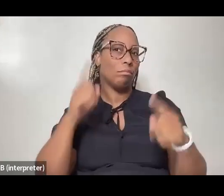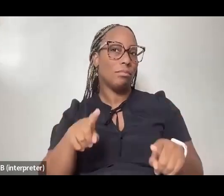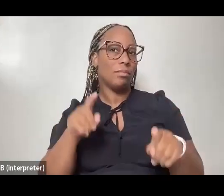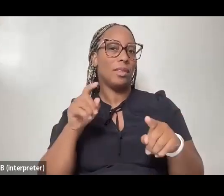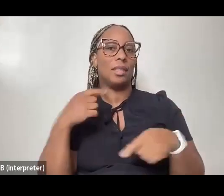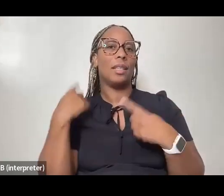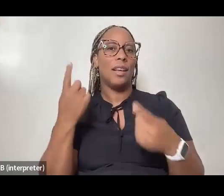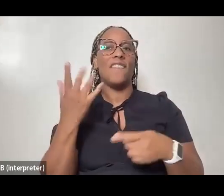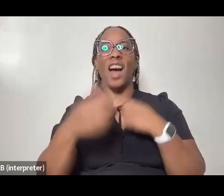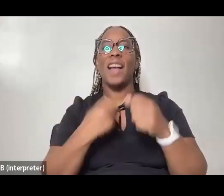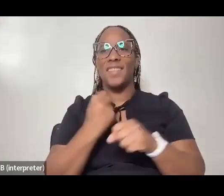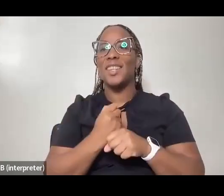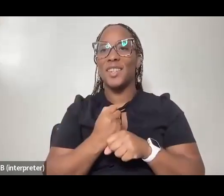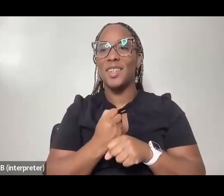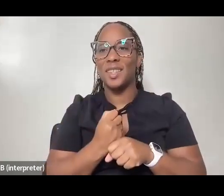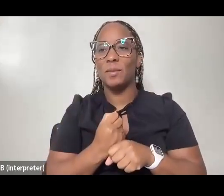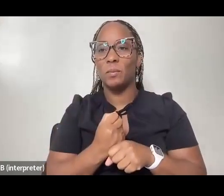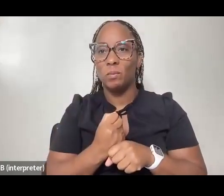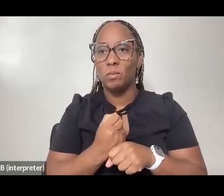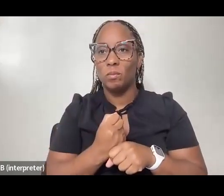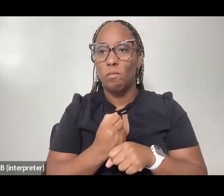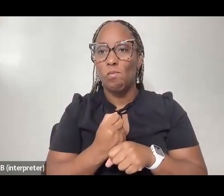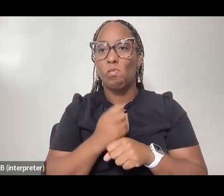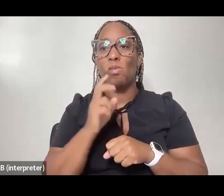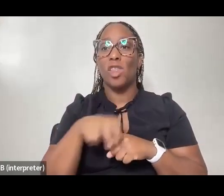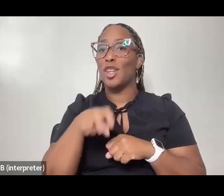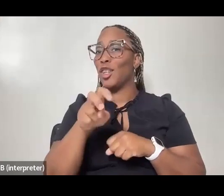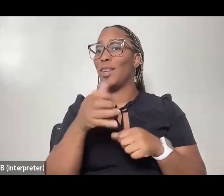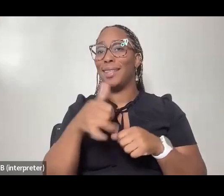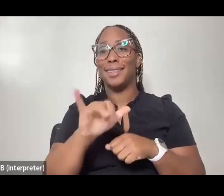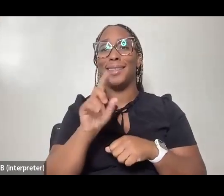consistent these past few years, the genie is still necessary.